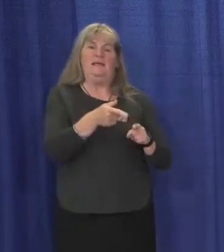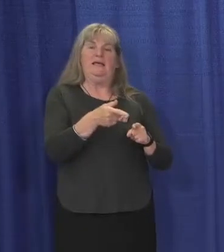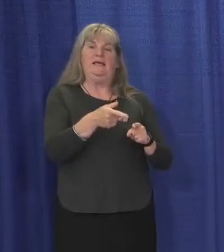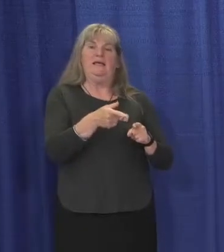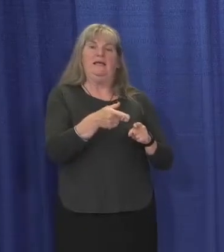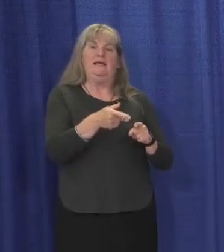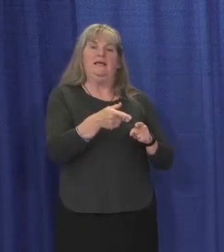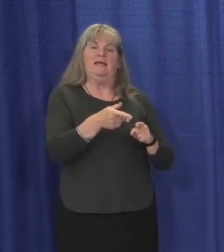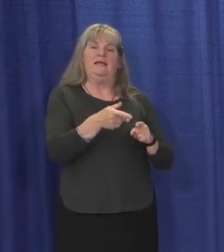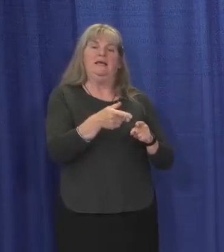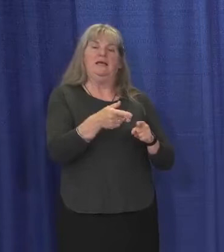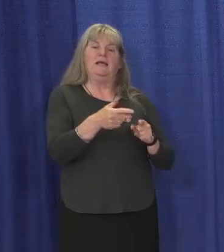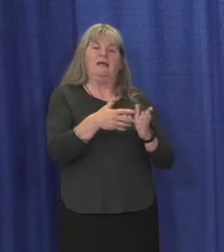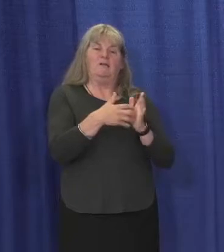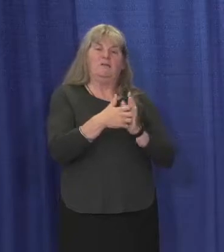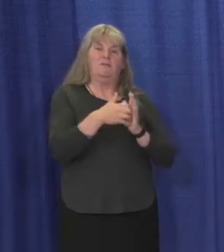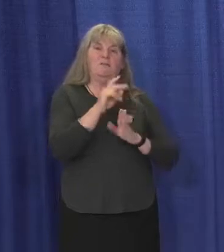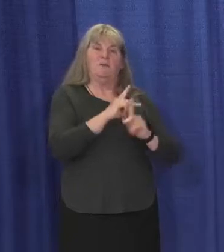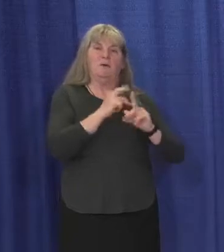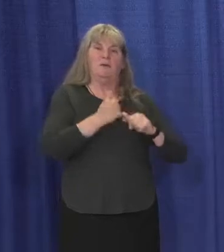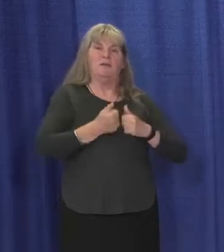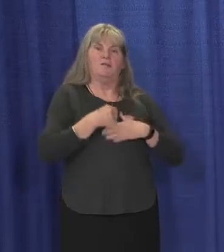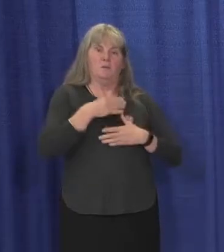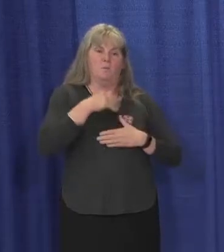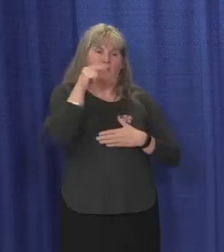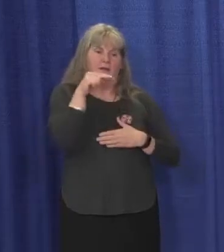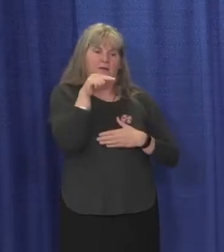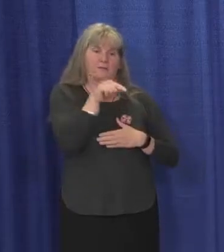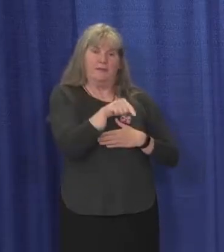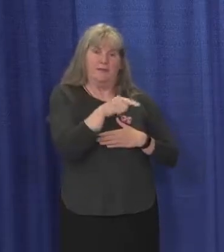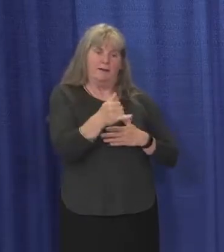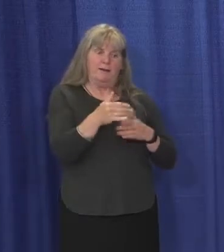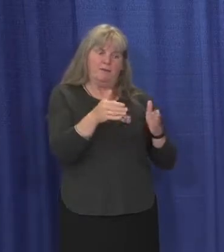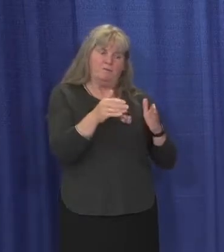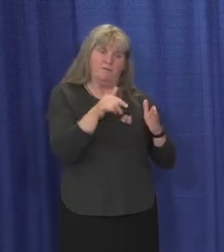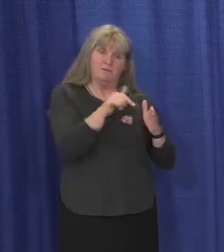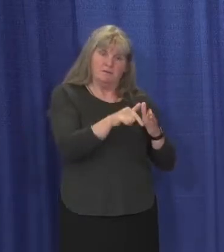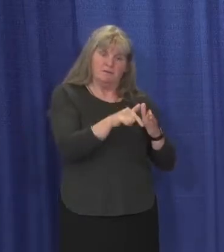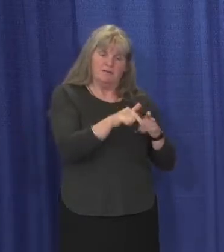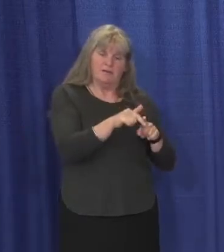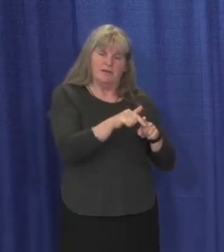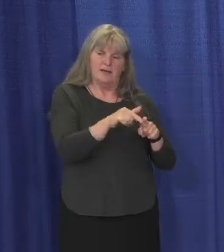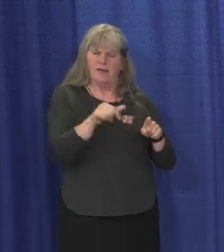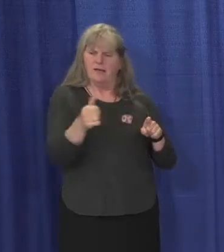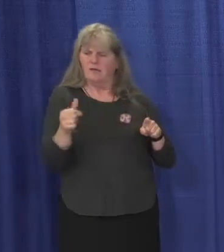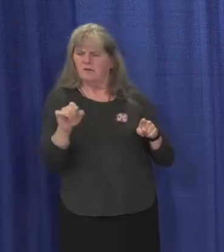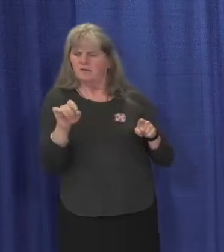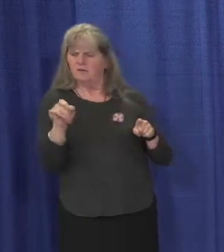network it's our biggest contributor and trying to identify strands of